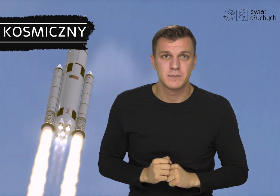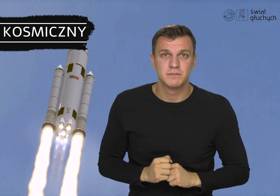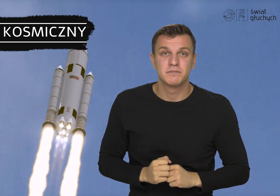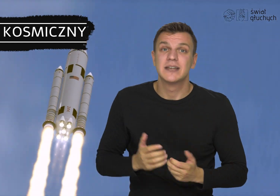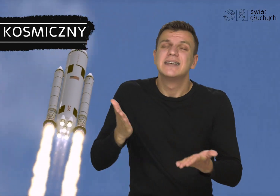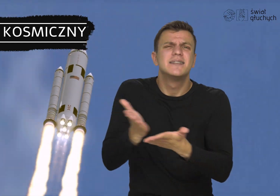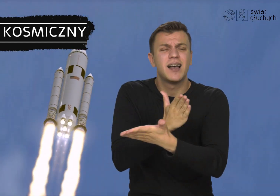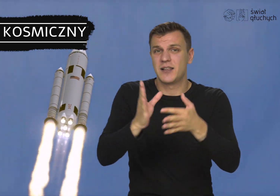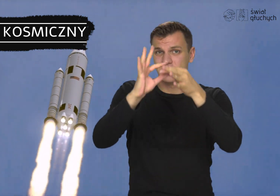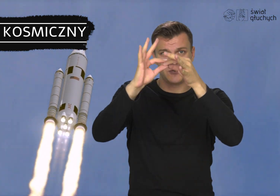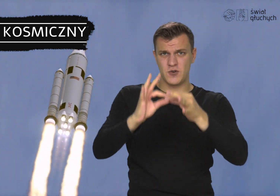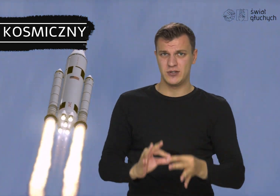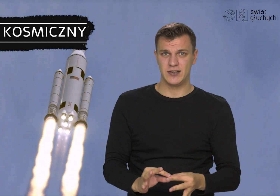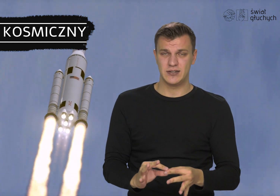It depends on the context.